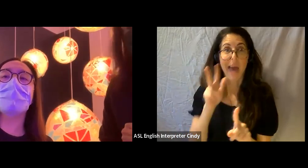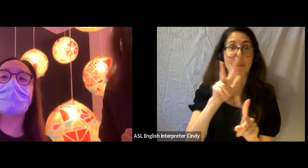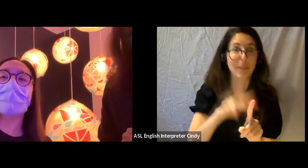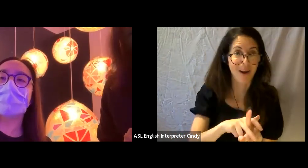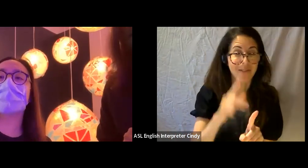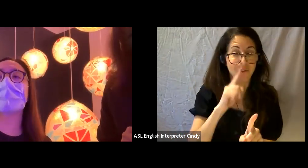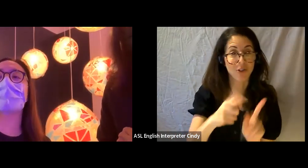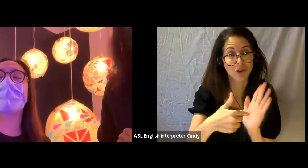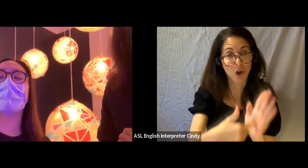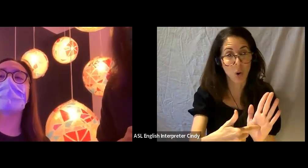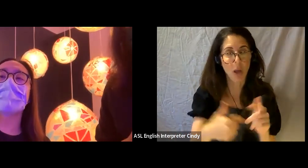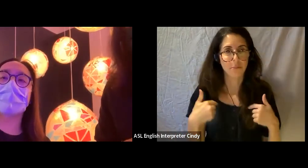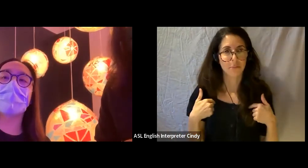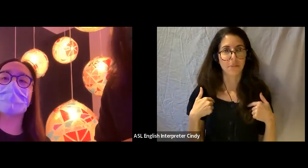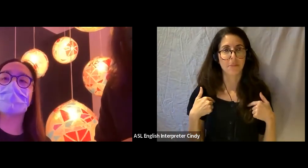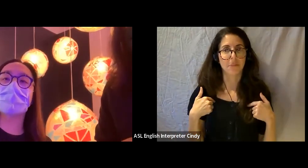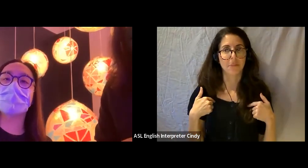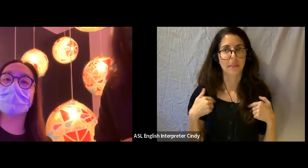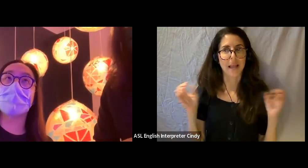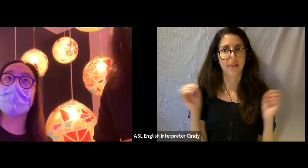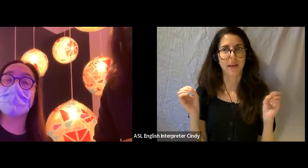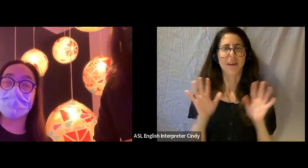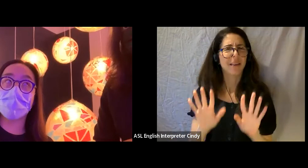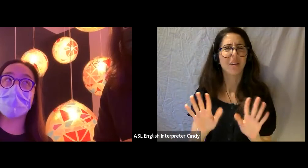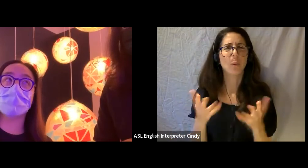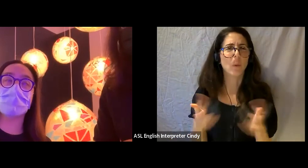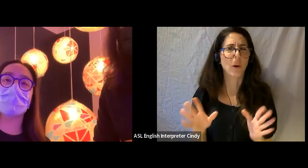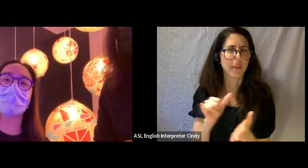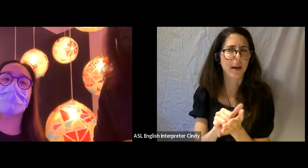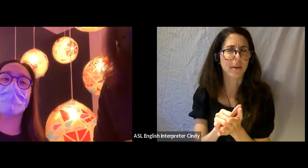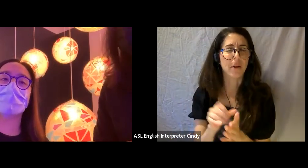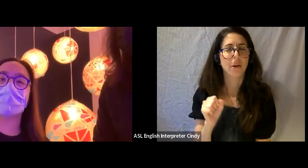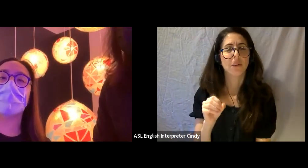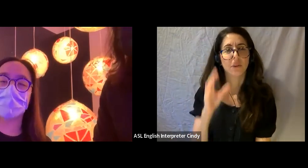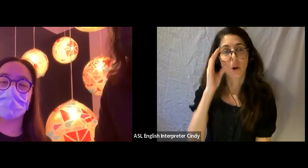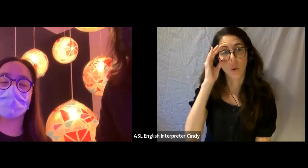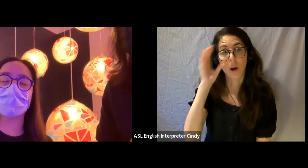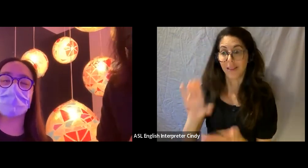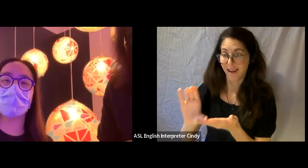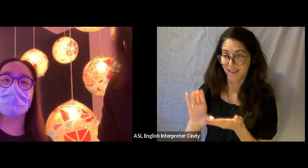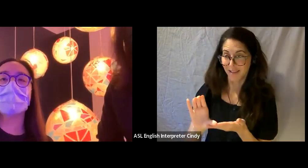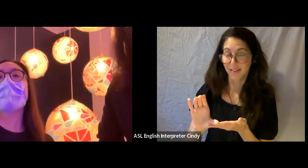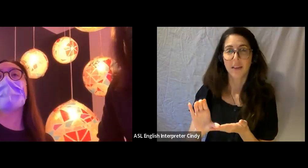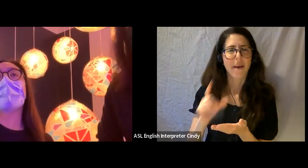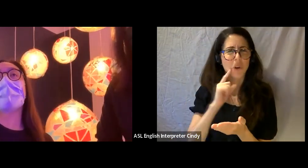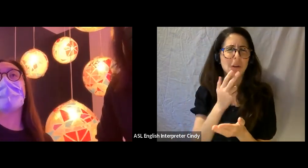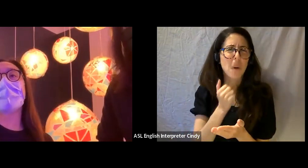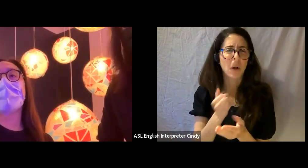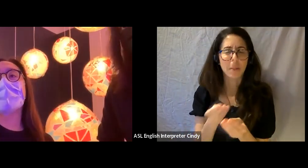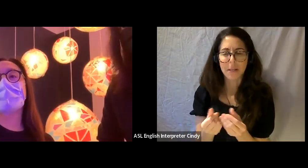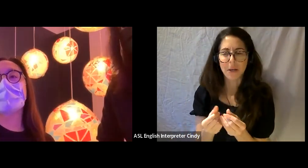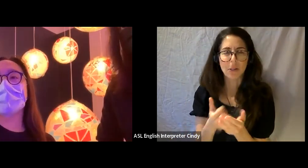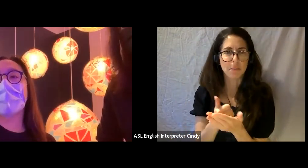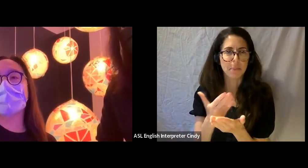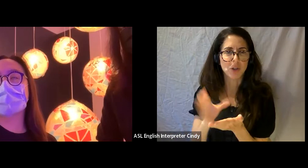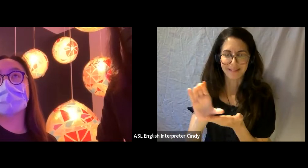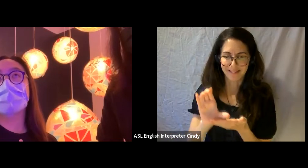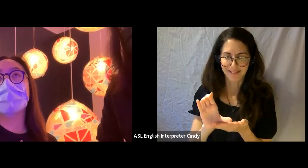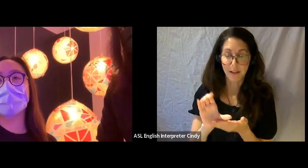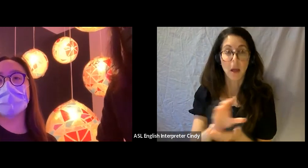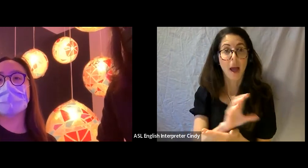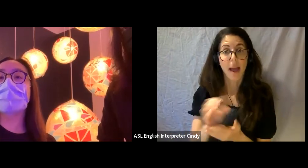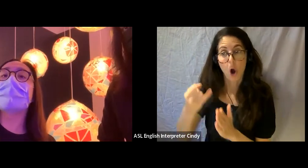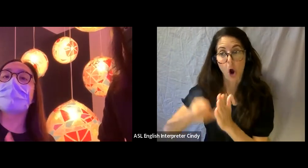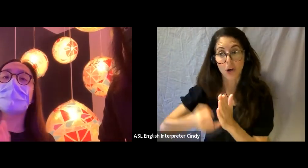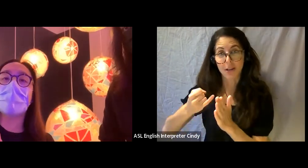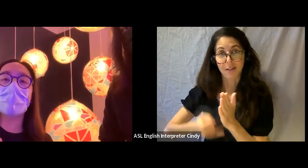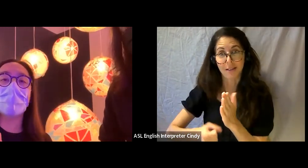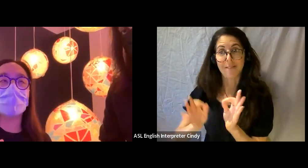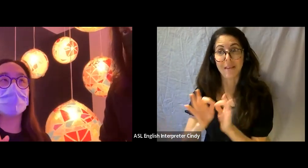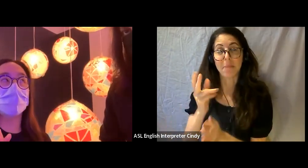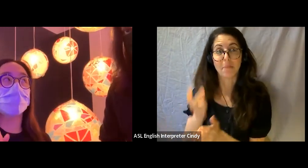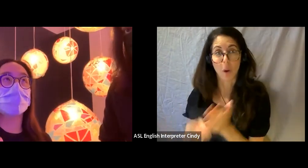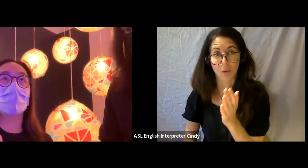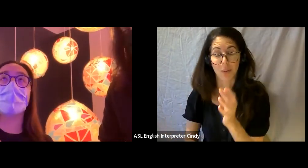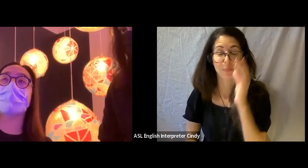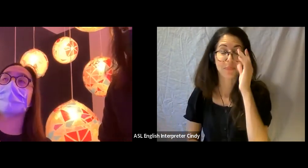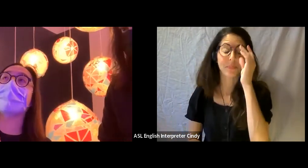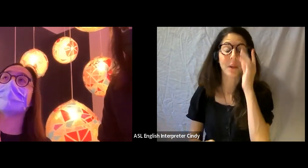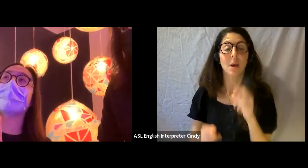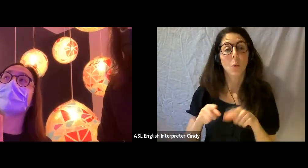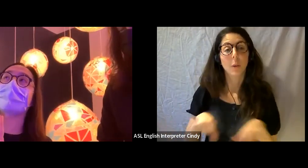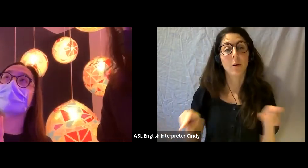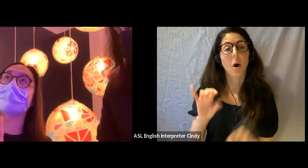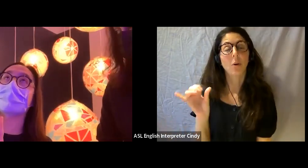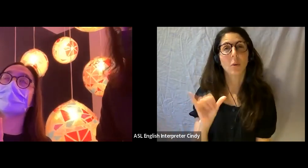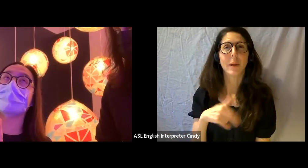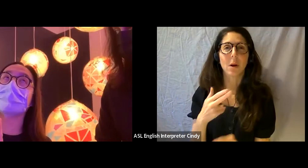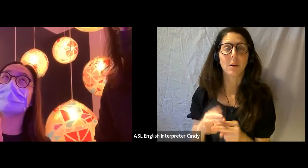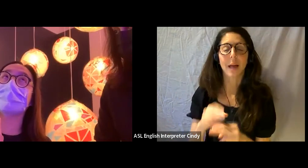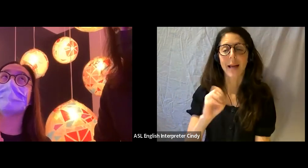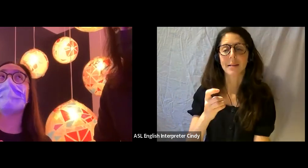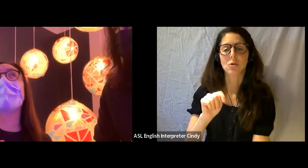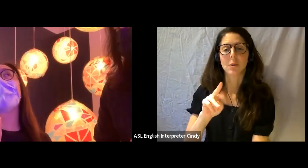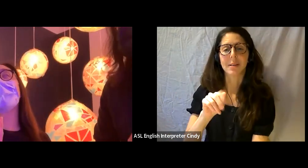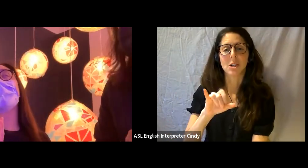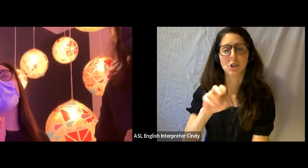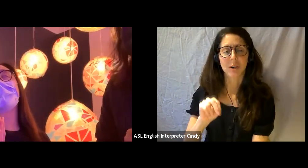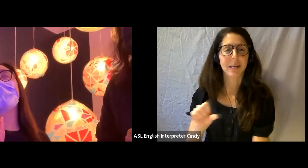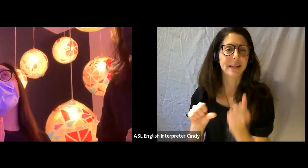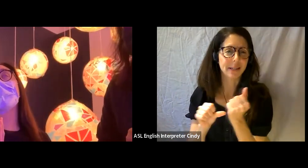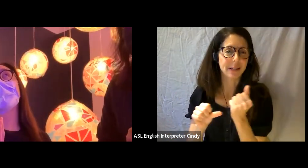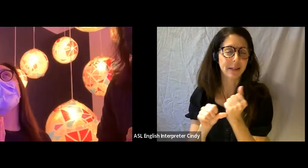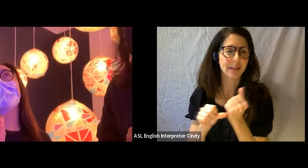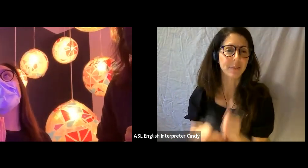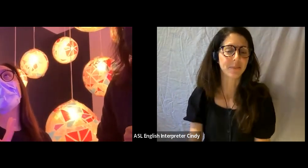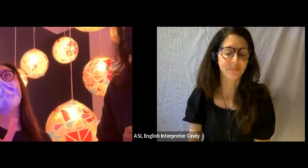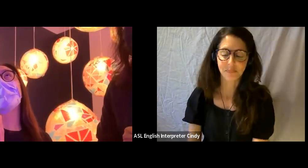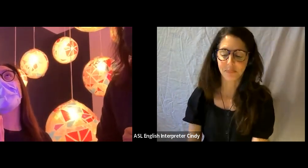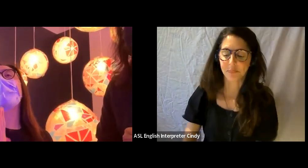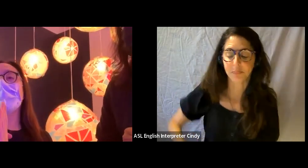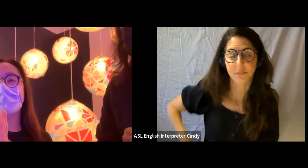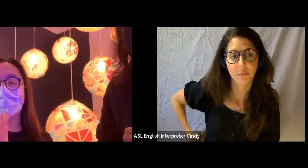And so that's why a lot of what we have slated for is a small materials budget and artist fee. we are also what’s called an exhibition assistance recommender organization